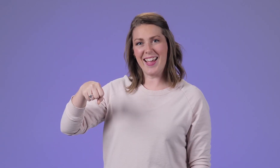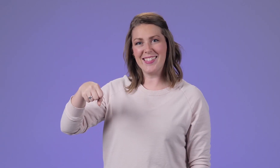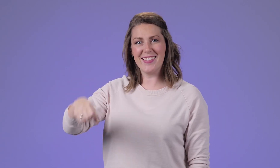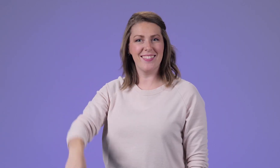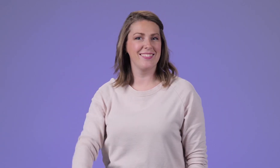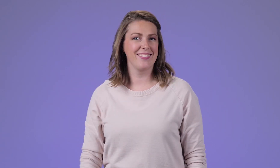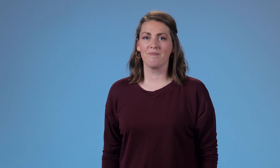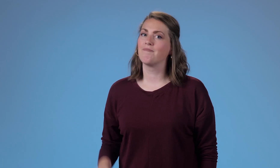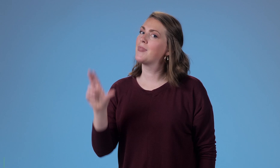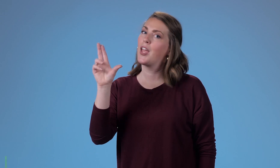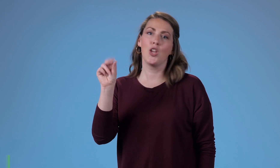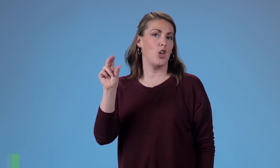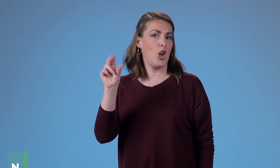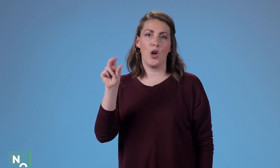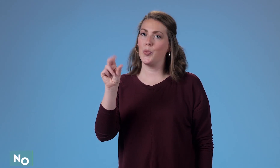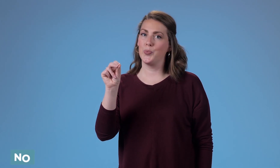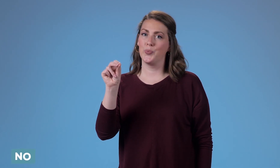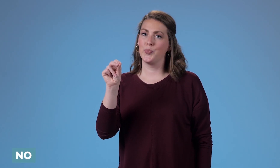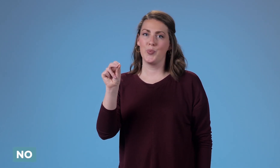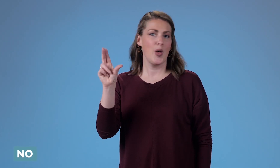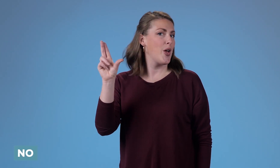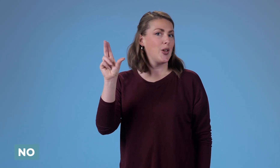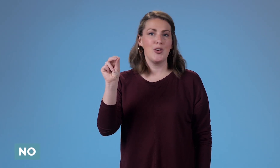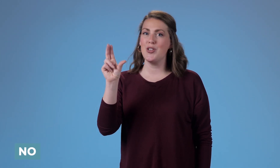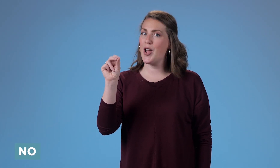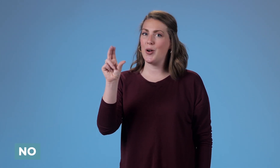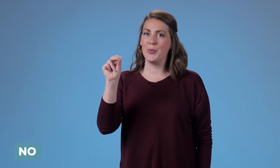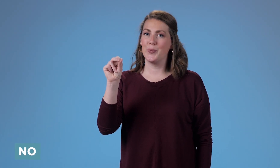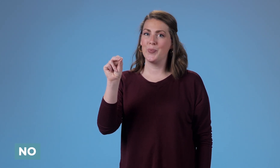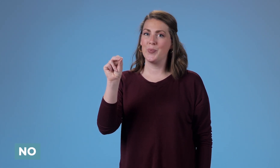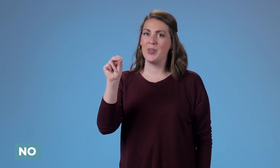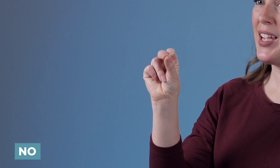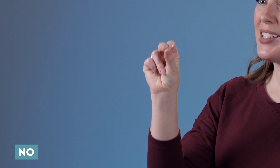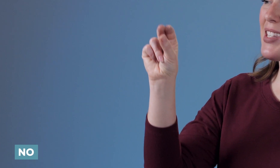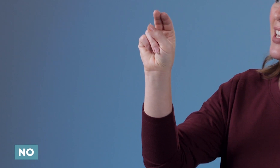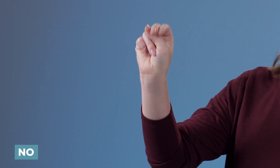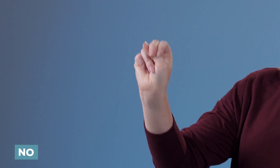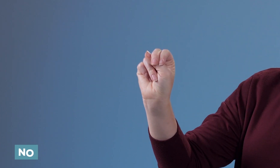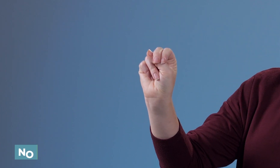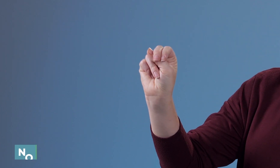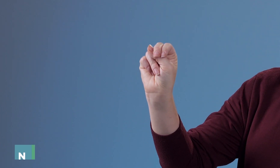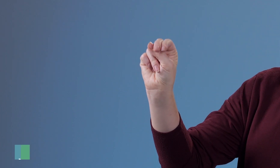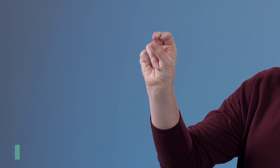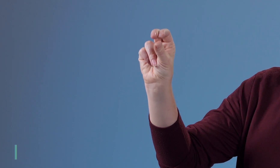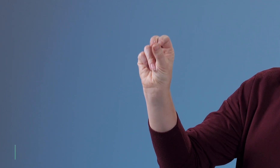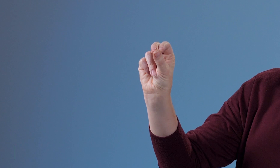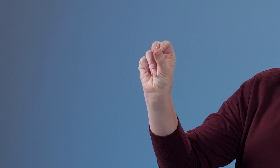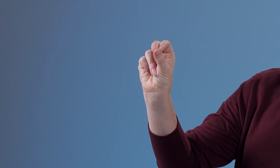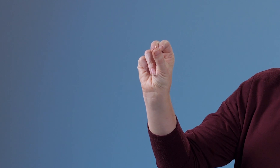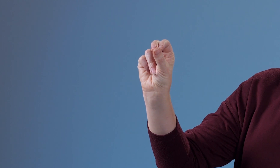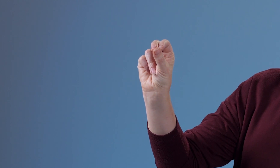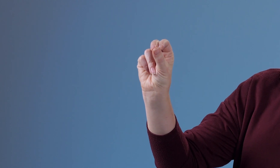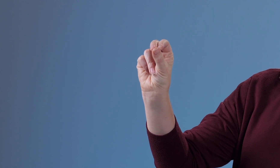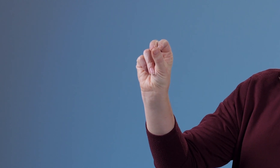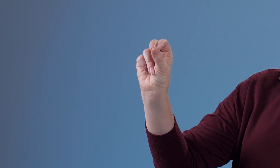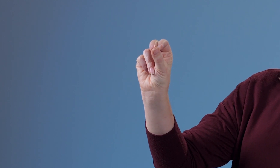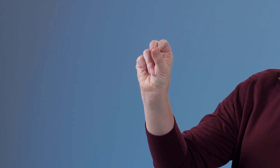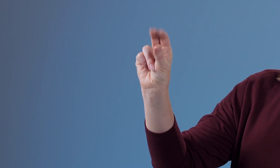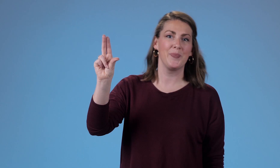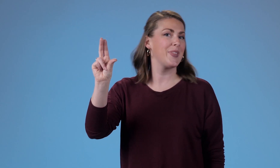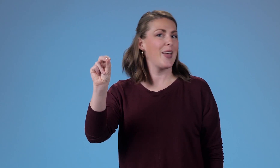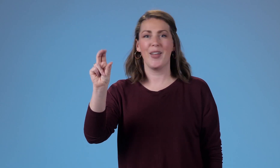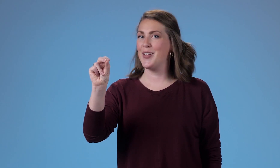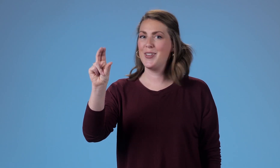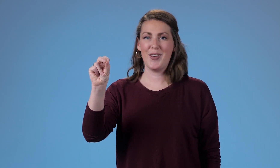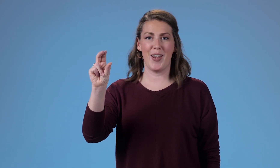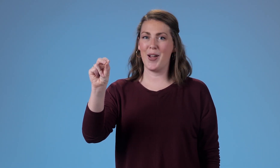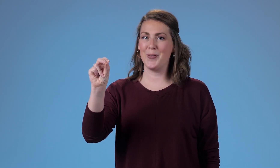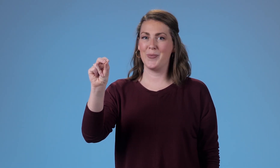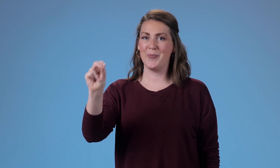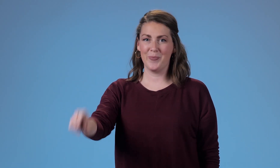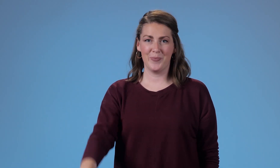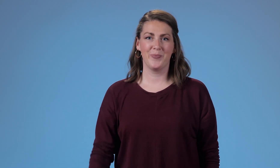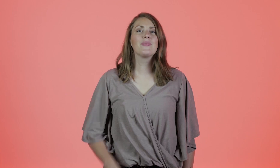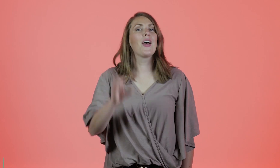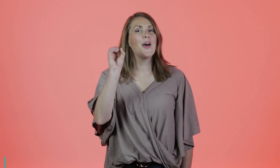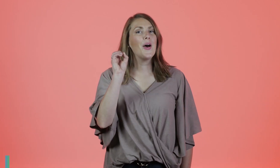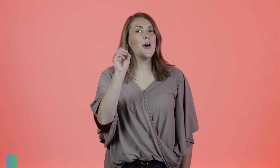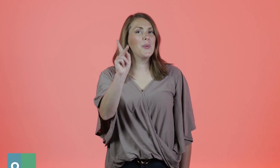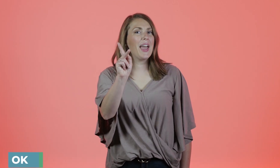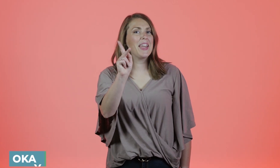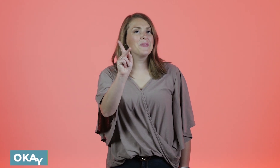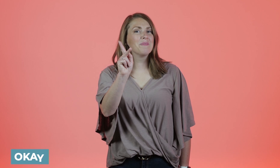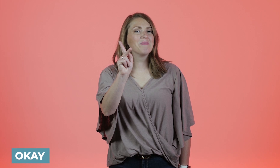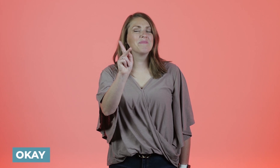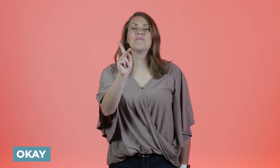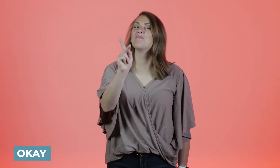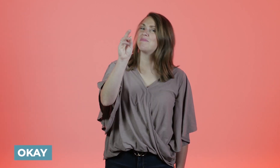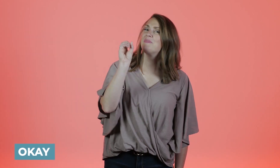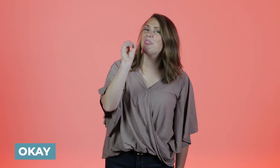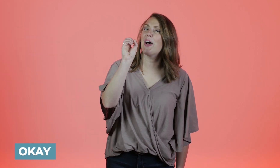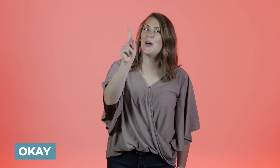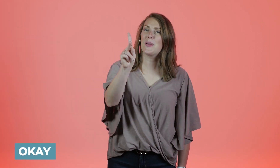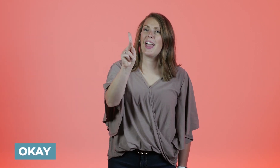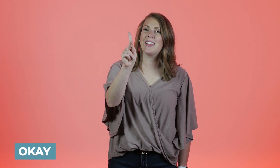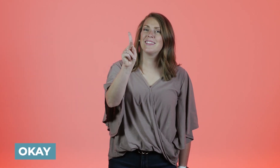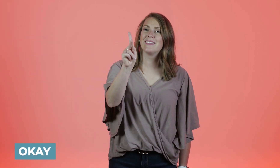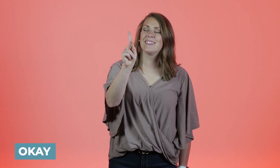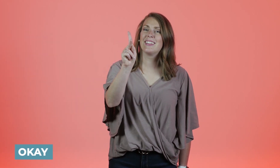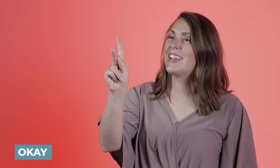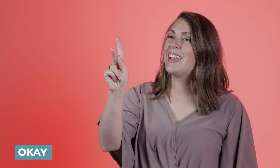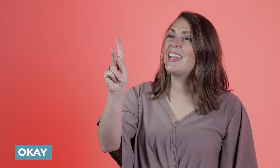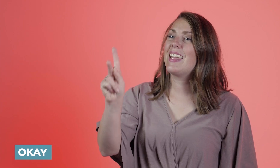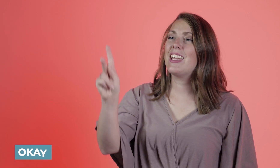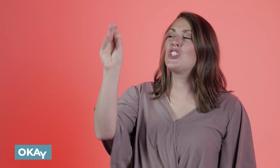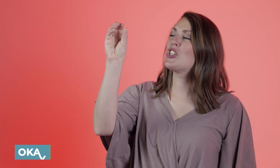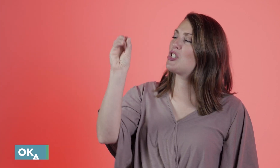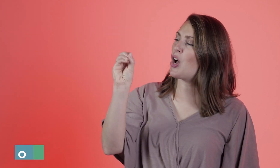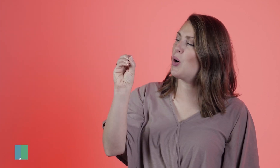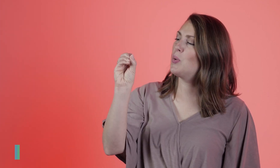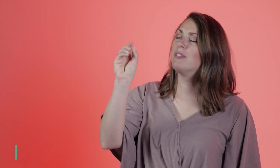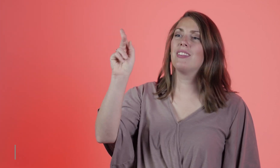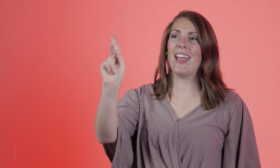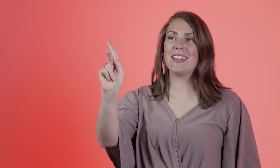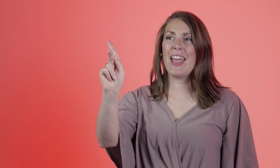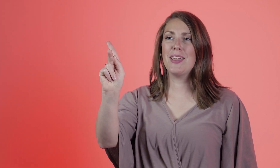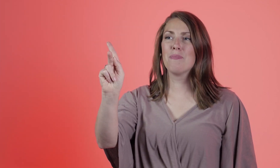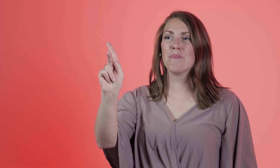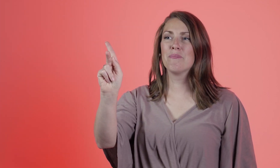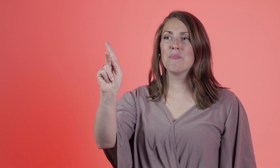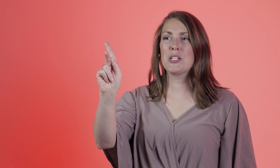yes no no it's like the letter n and o put together no okay okay it's just o and k put